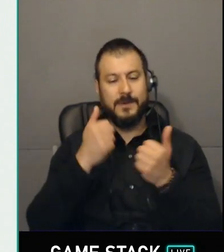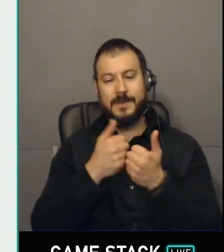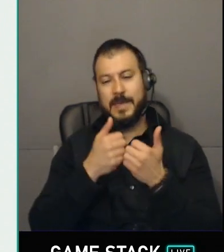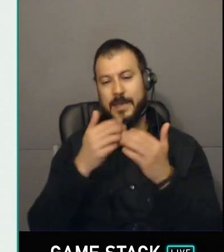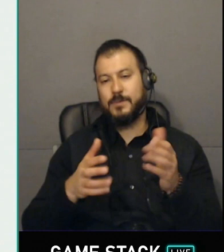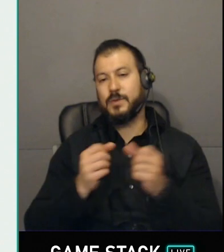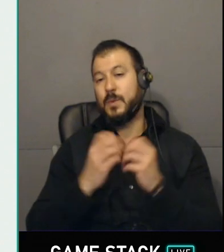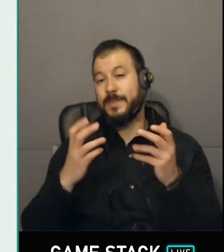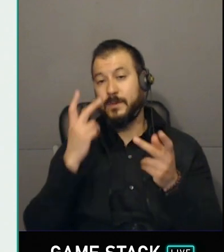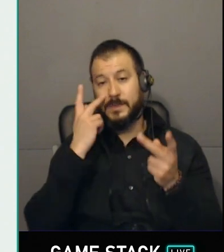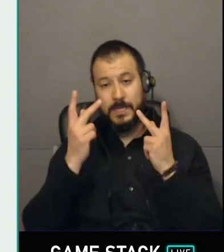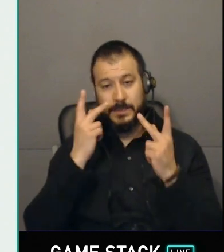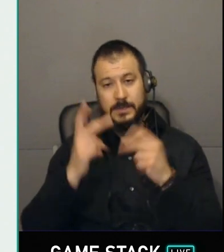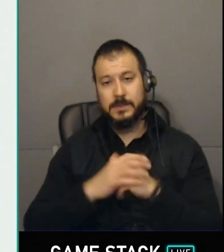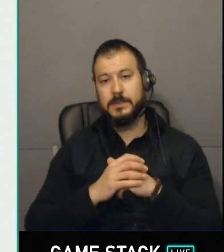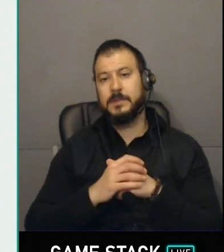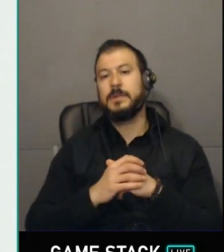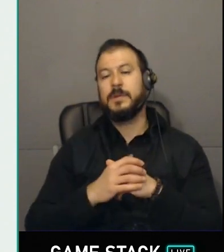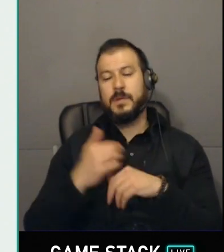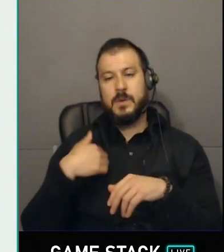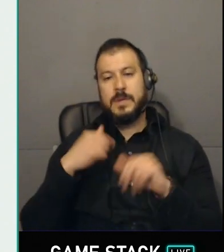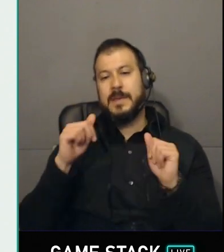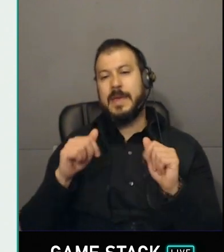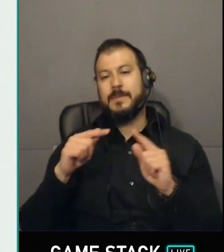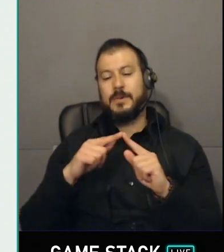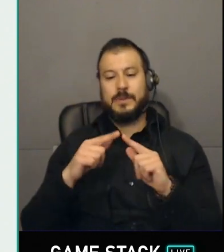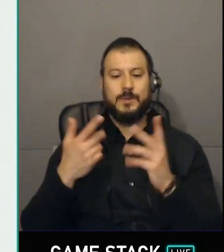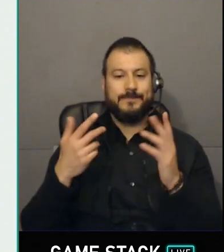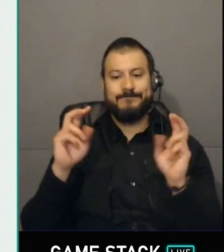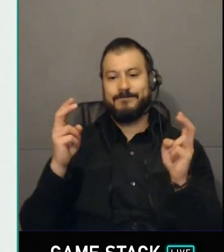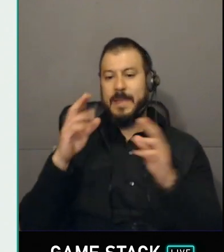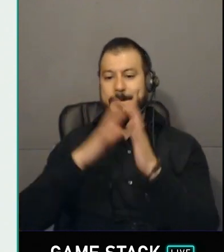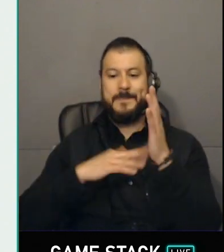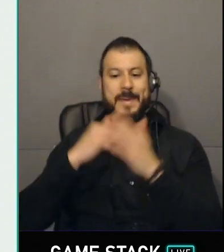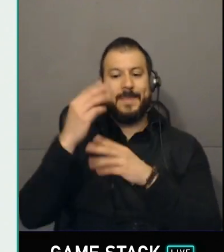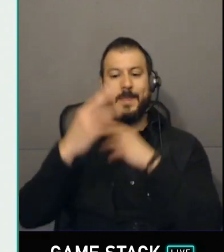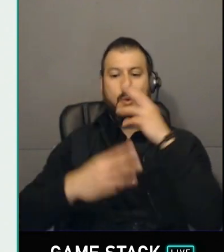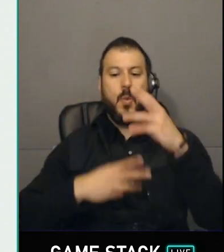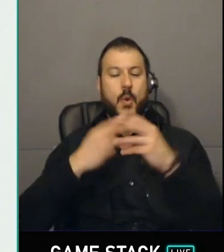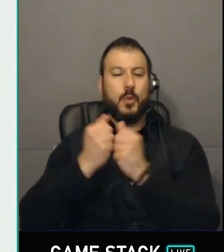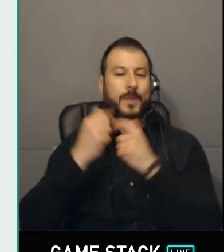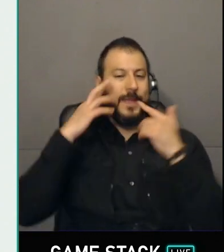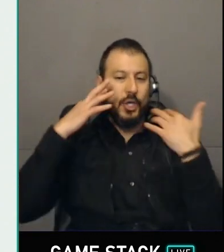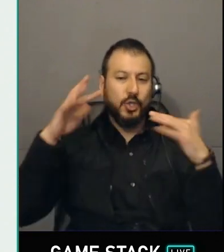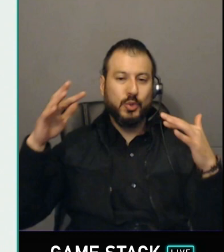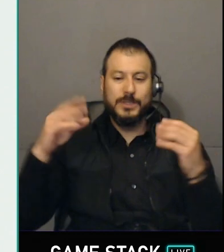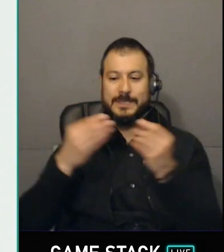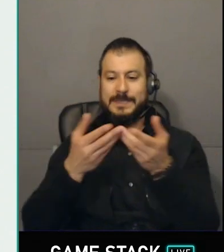You know, we're able to paint the world with acoustics and spatial sound,